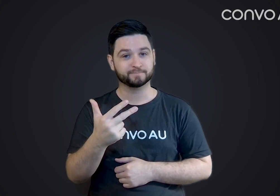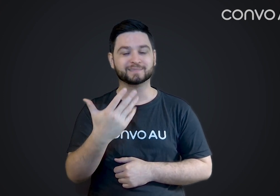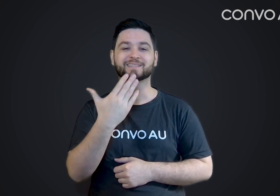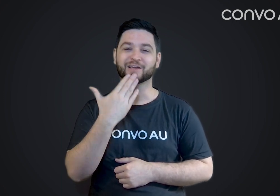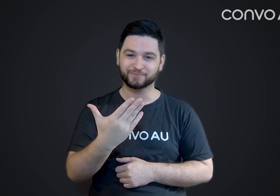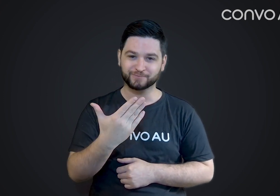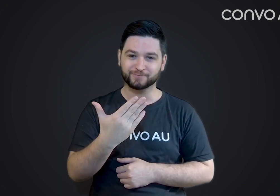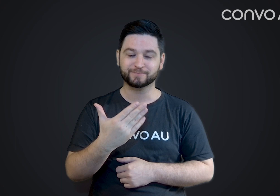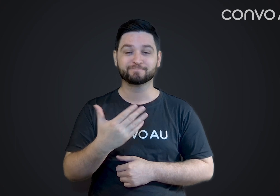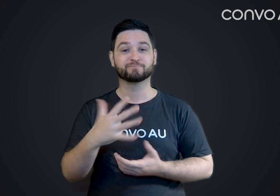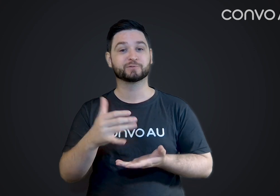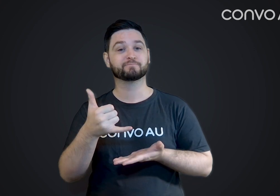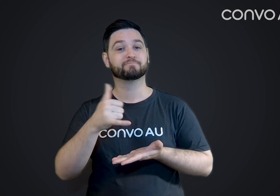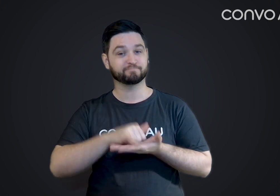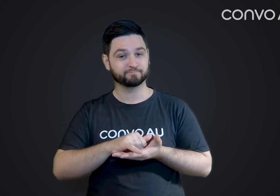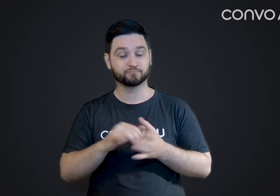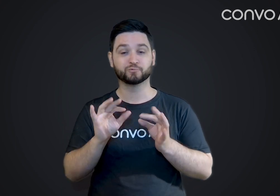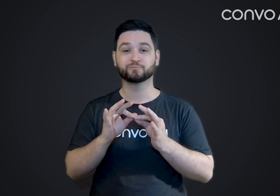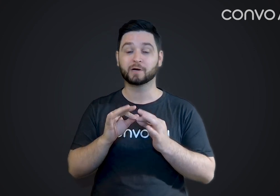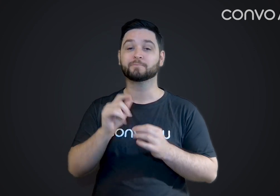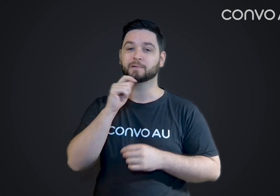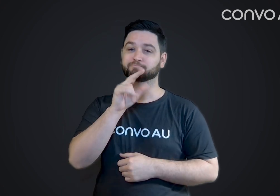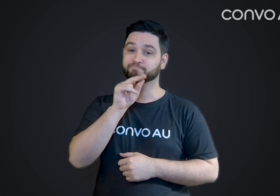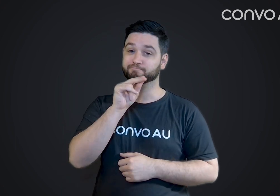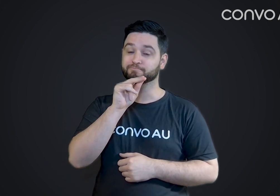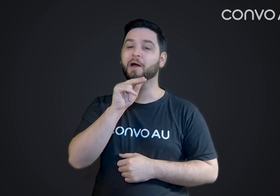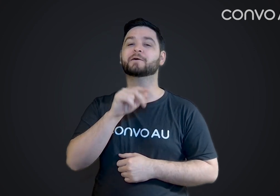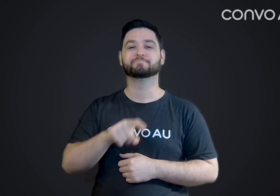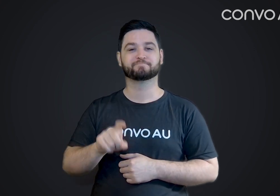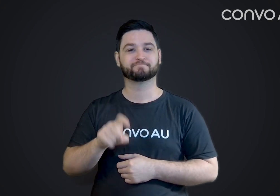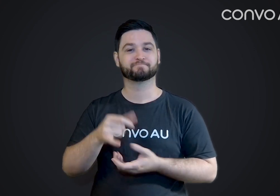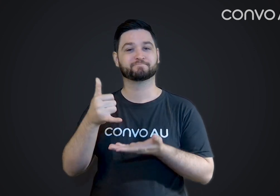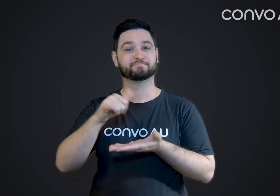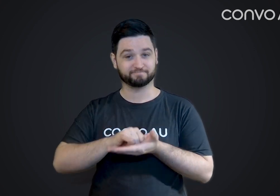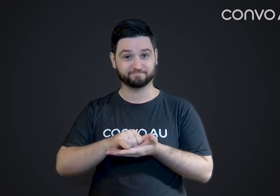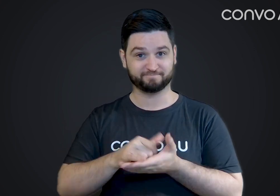thank you." Sign "Hang up" which indicates this is the end of your message. The interpreter will speak my message then hang up the call.